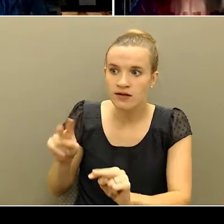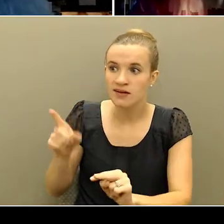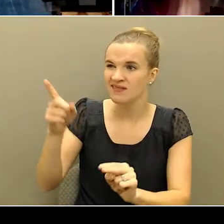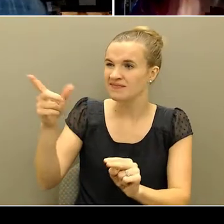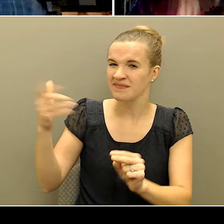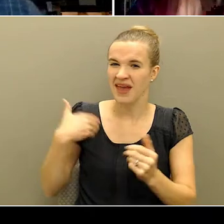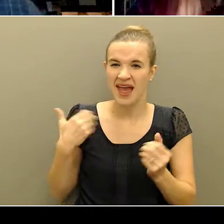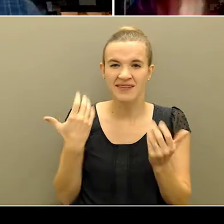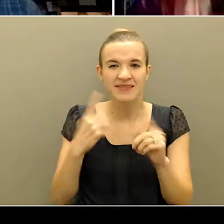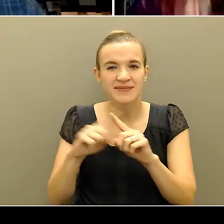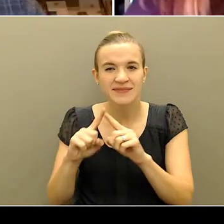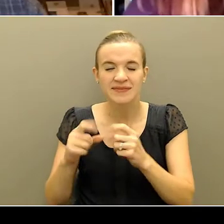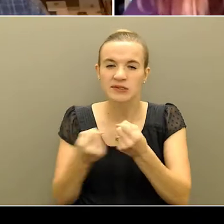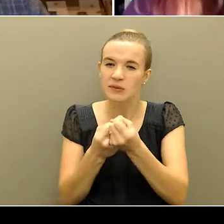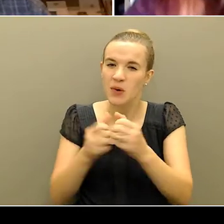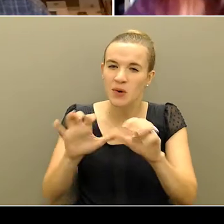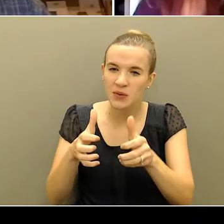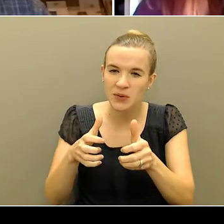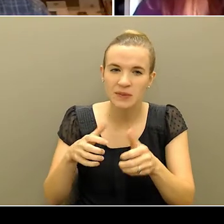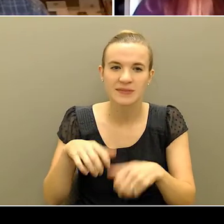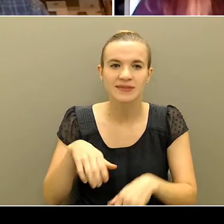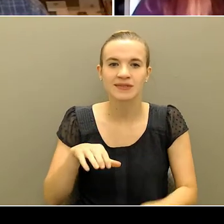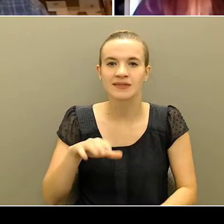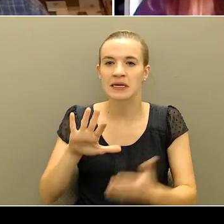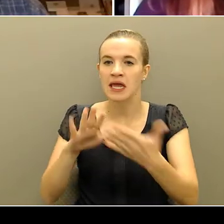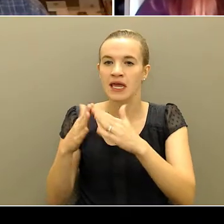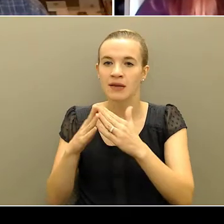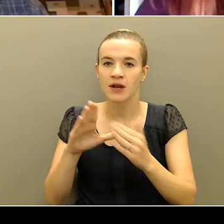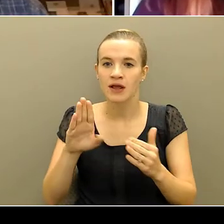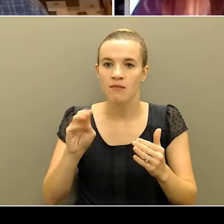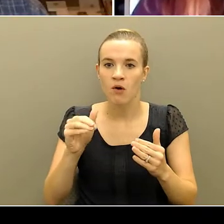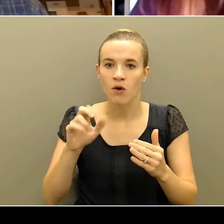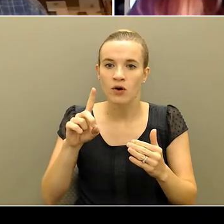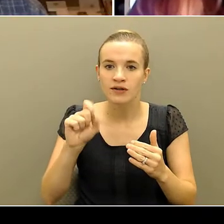know, different activities and you know, just lifestyle things, recreation, you